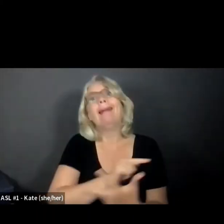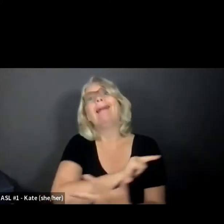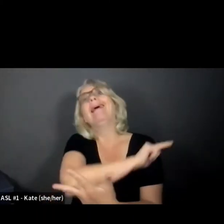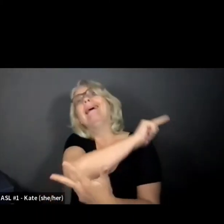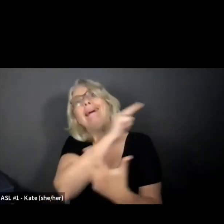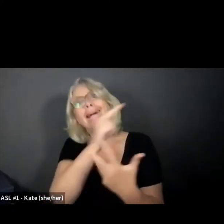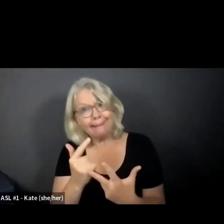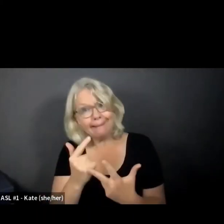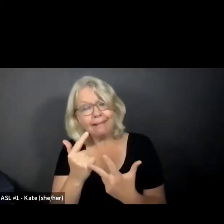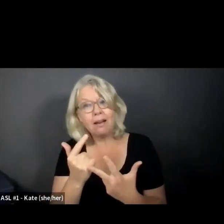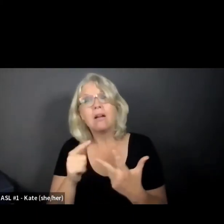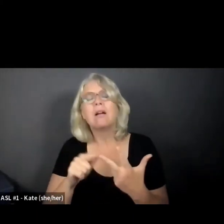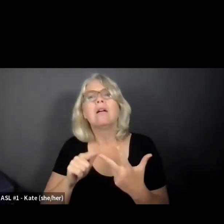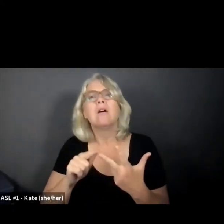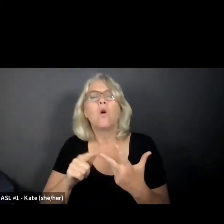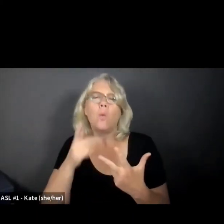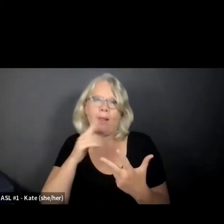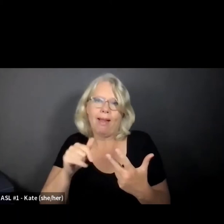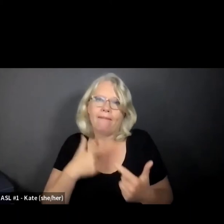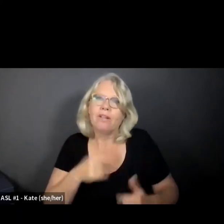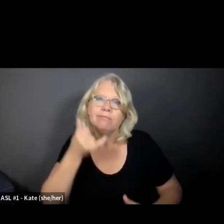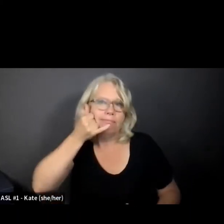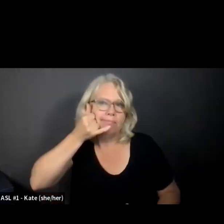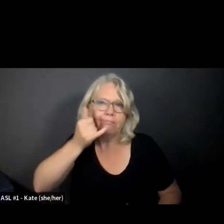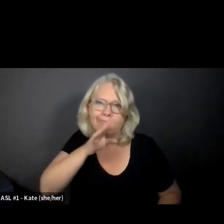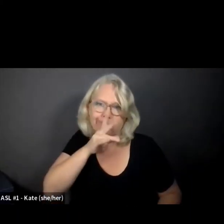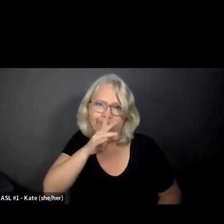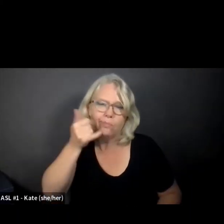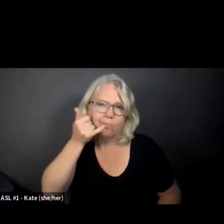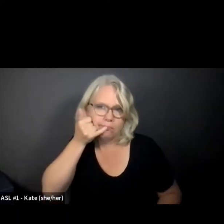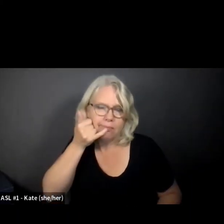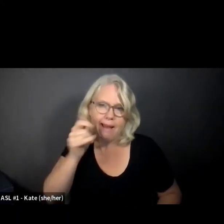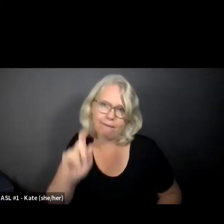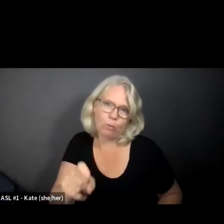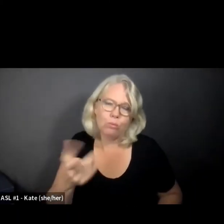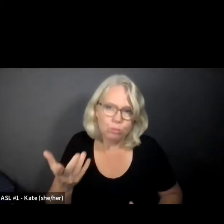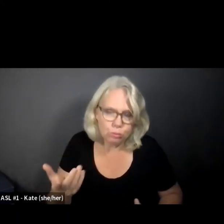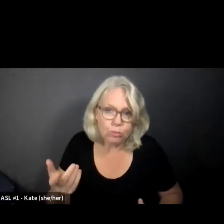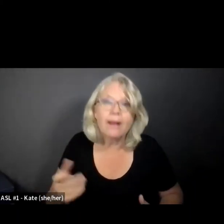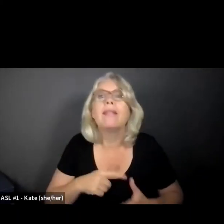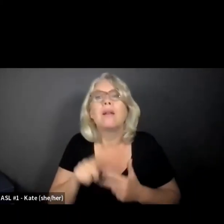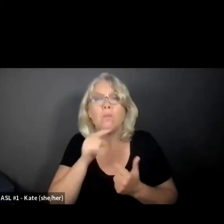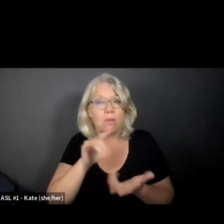VOTES WILL BE TALLIED BY OUR STAFF AND ANNOUNCED BY THE CHAIR.